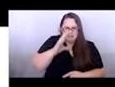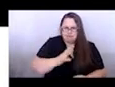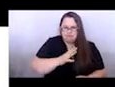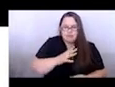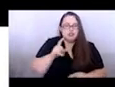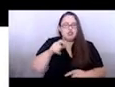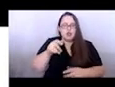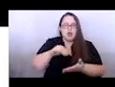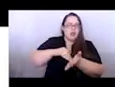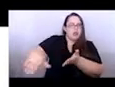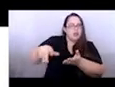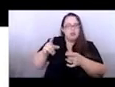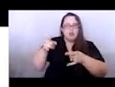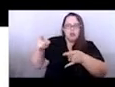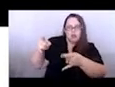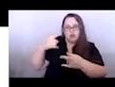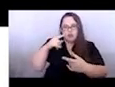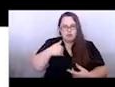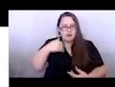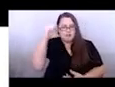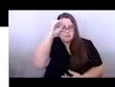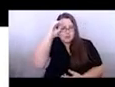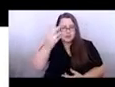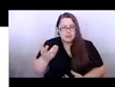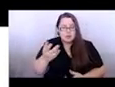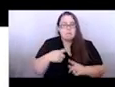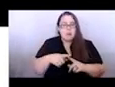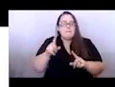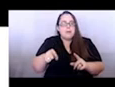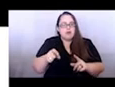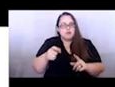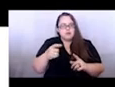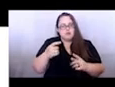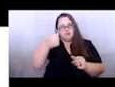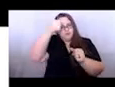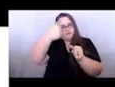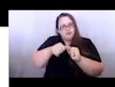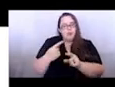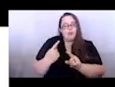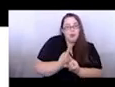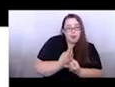for having them. However, you want to stay mindful on appropriate versus inappropriate topics